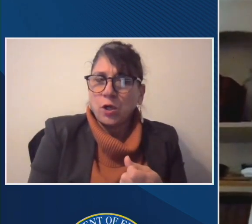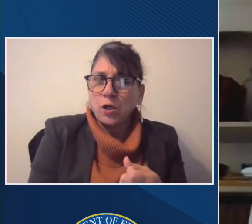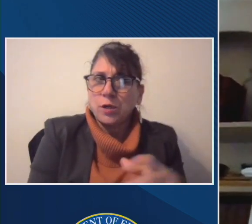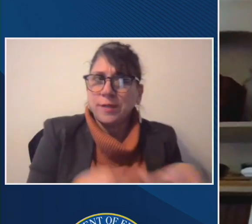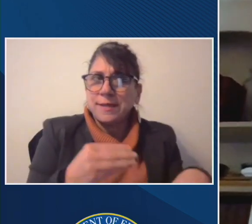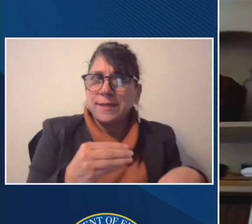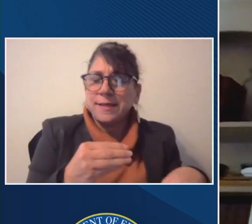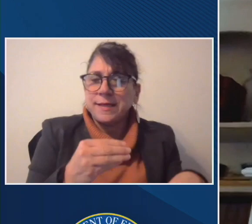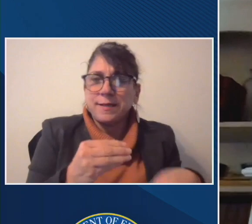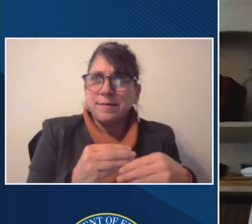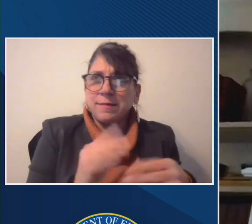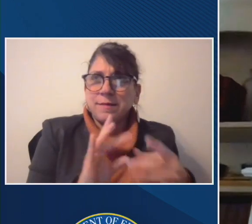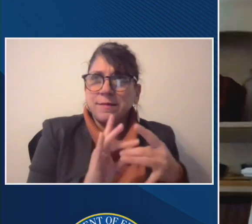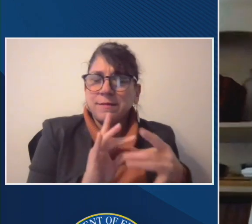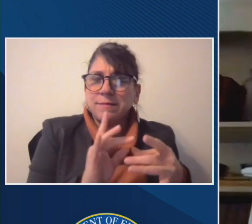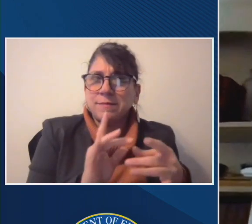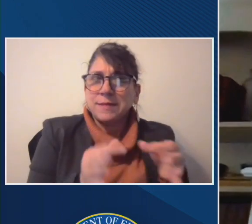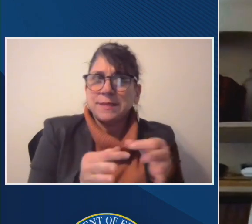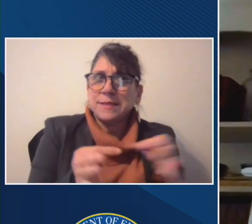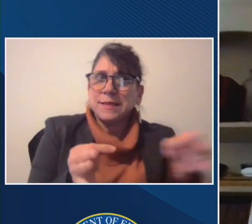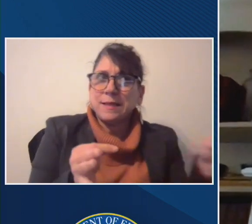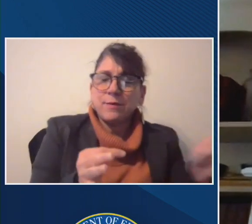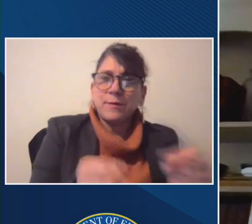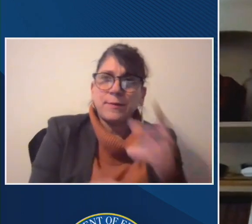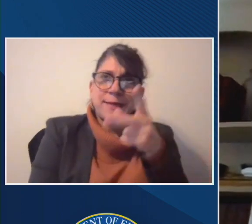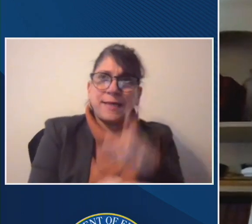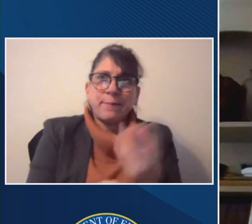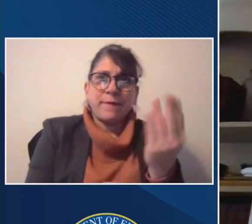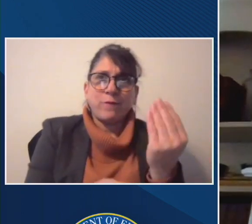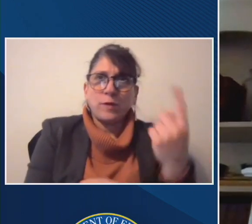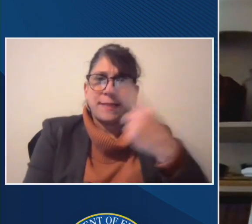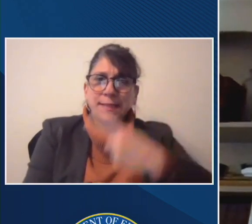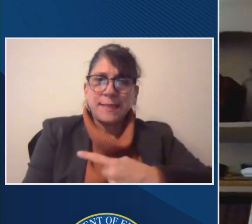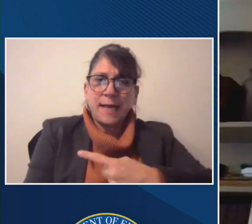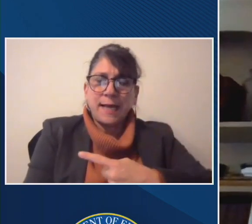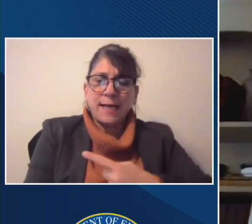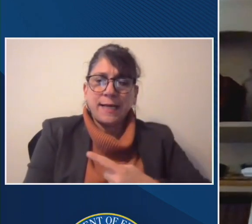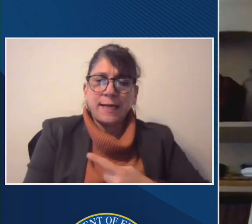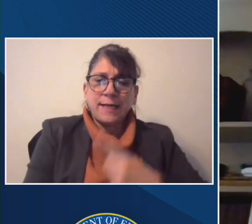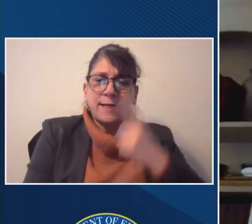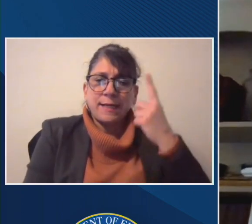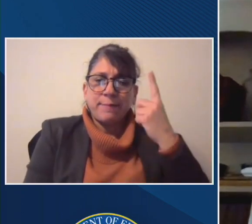I'd like to retain the 14 days because and I'll say whenever we use a number of